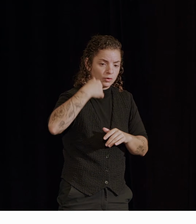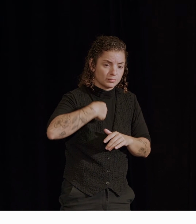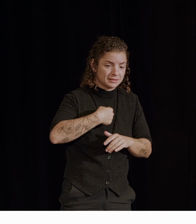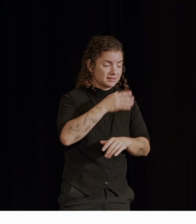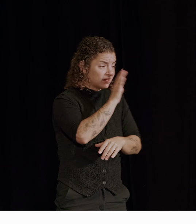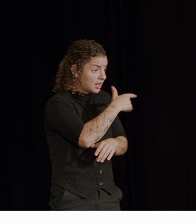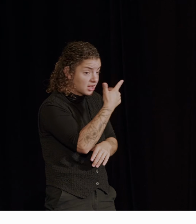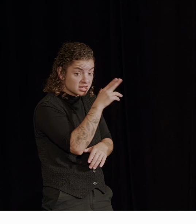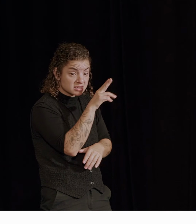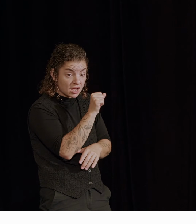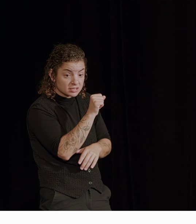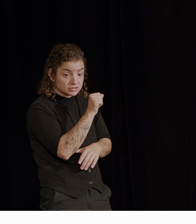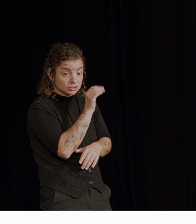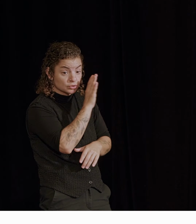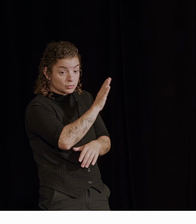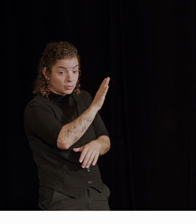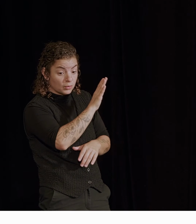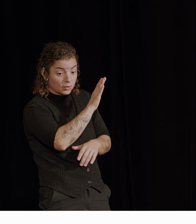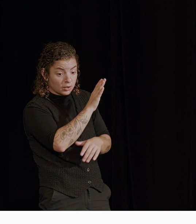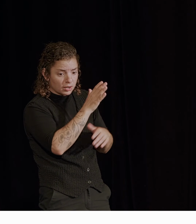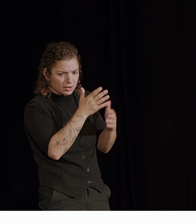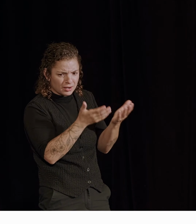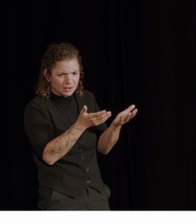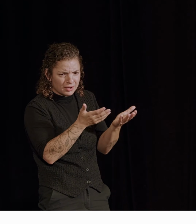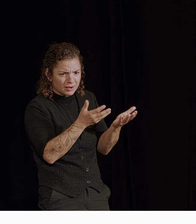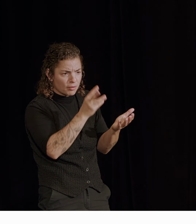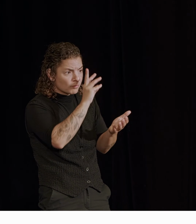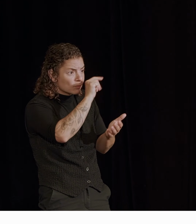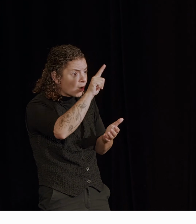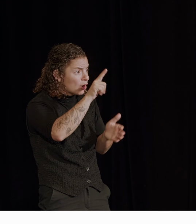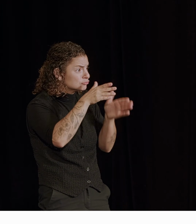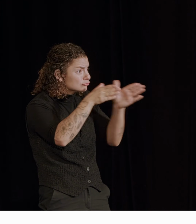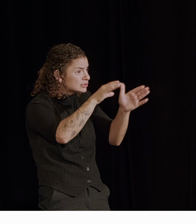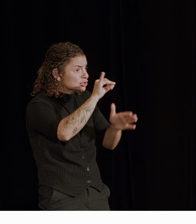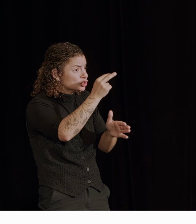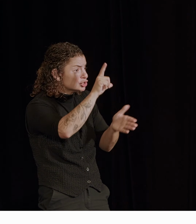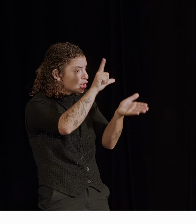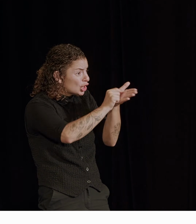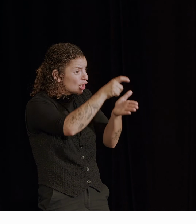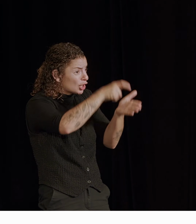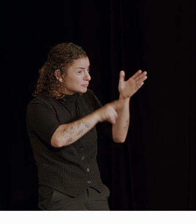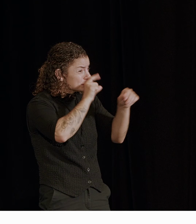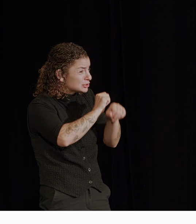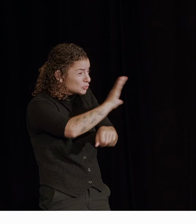I had a spike of adrenaline, because at Meta that's usually not a good thing.